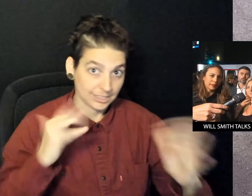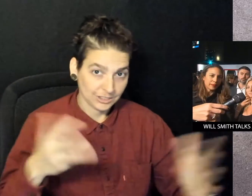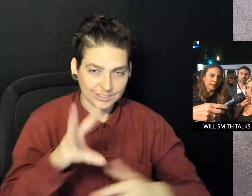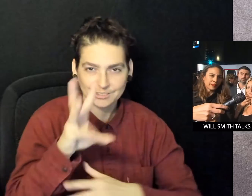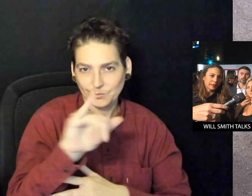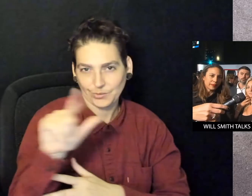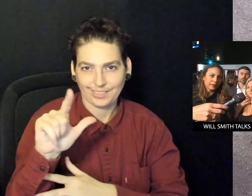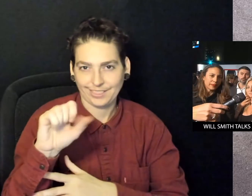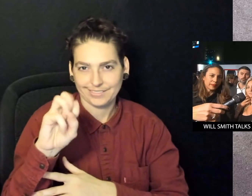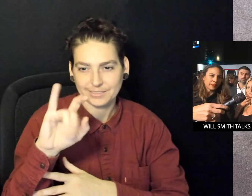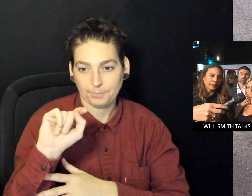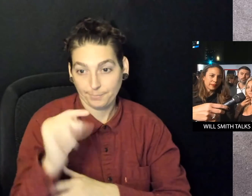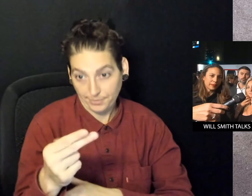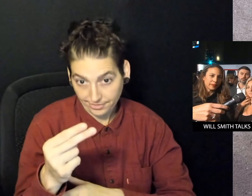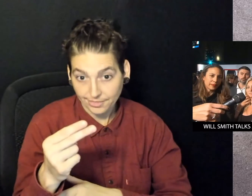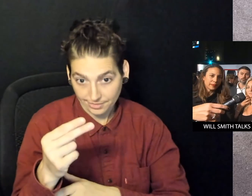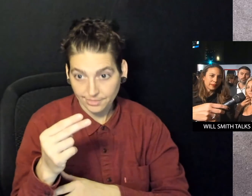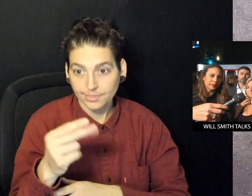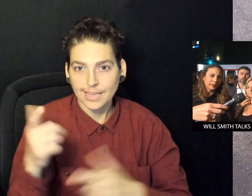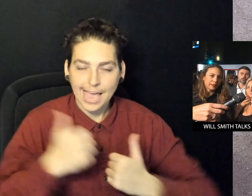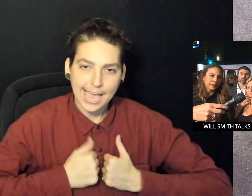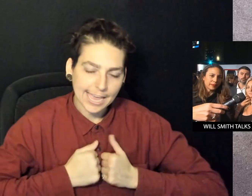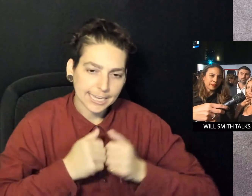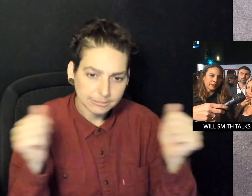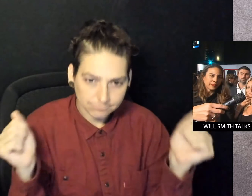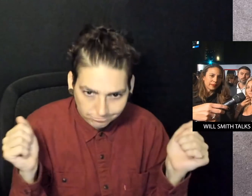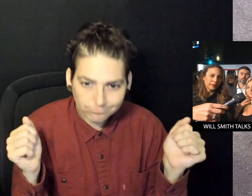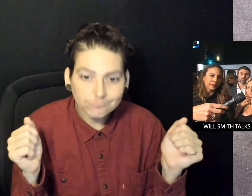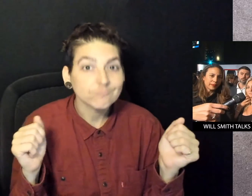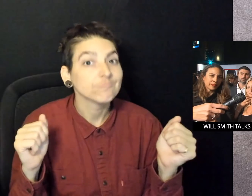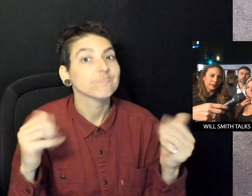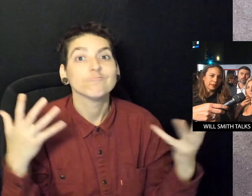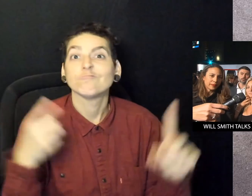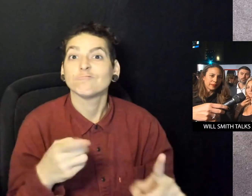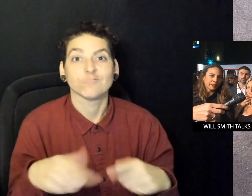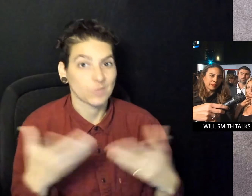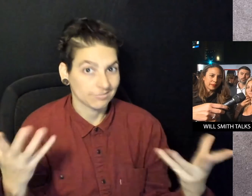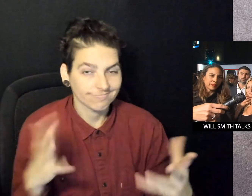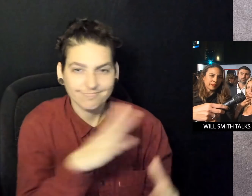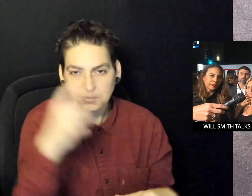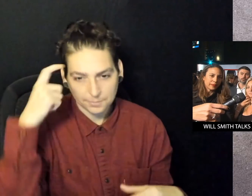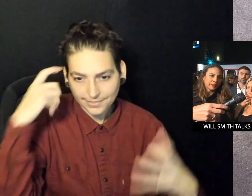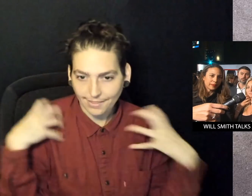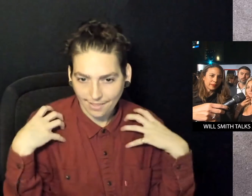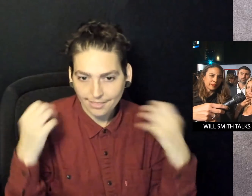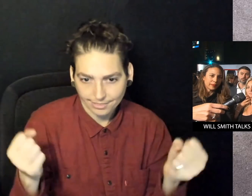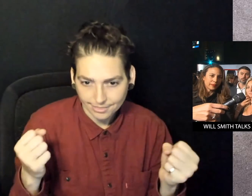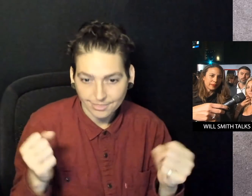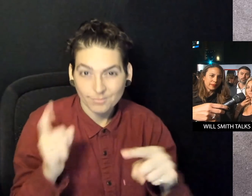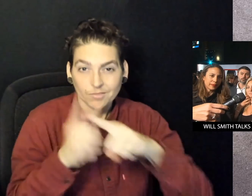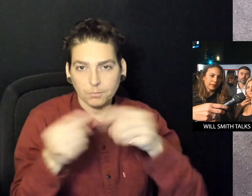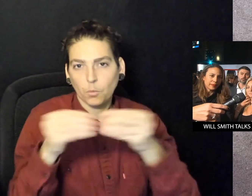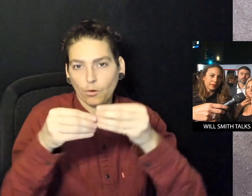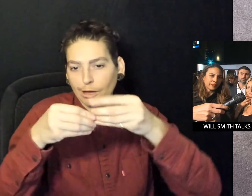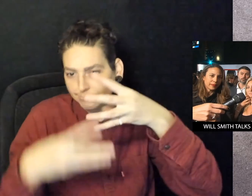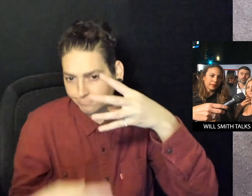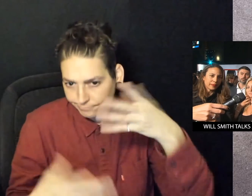one of Hollywood's biggest stars actor Will Smith is opening up about his mental health